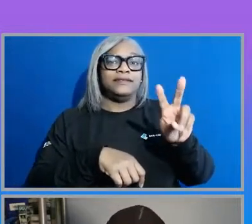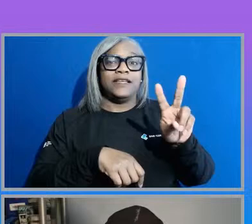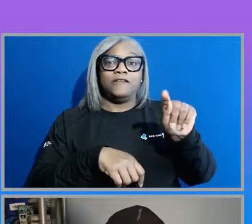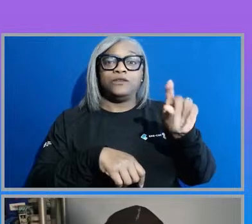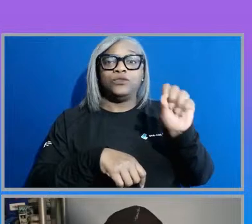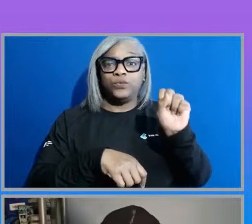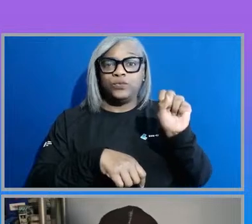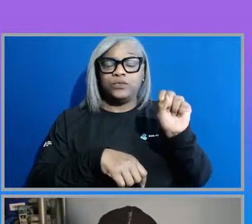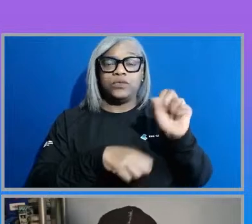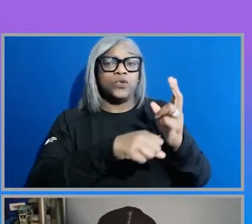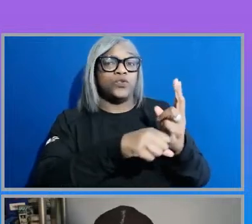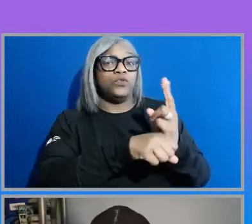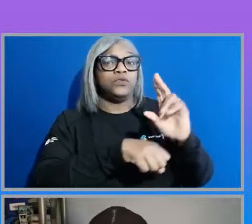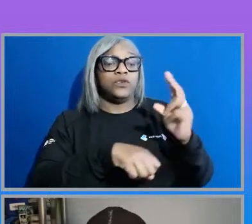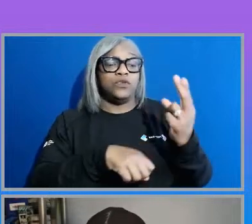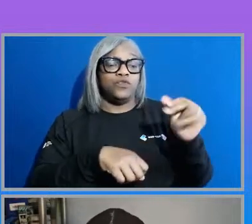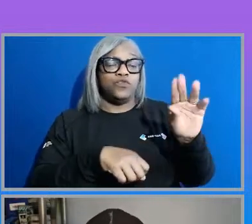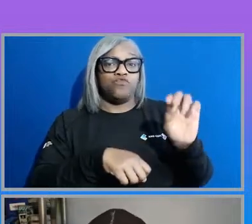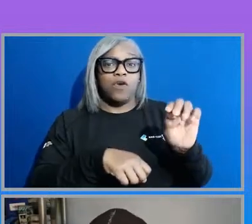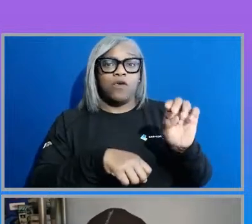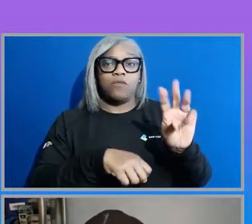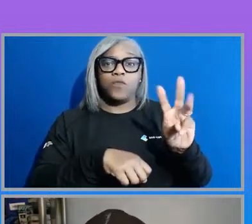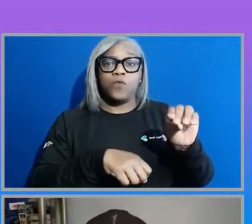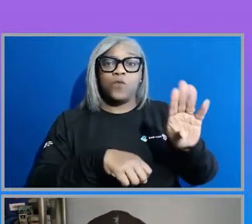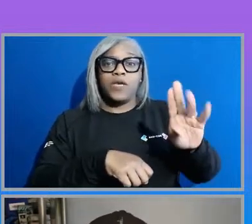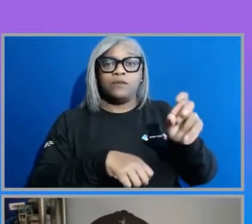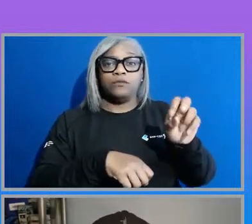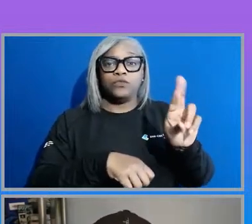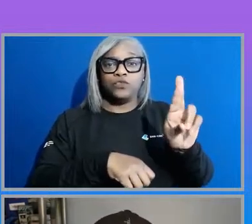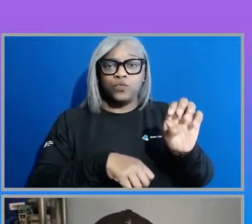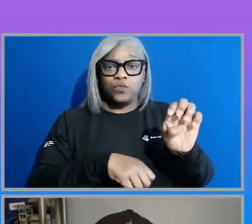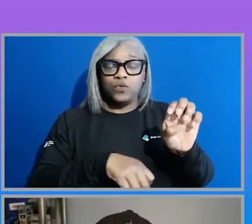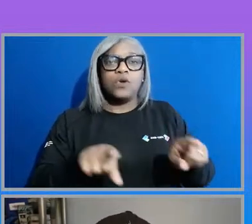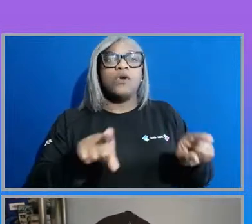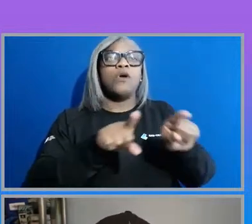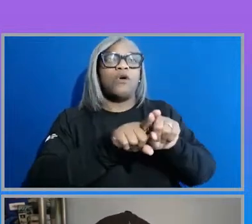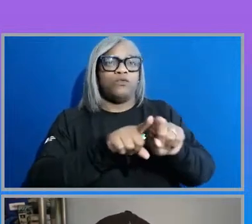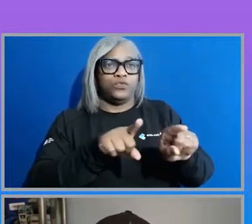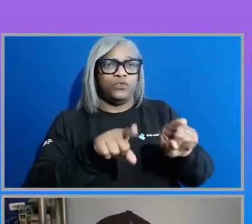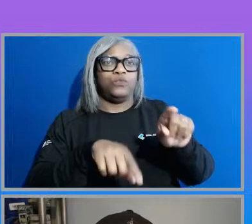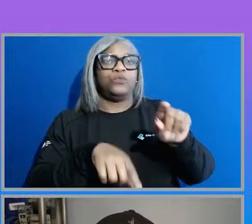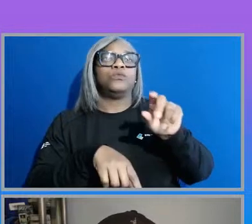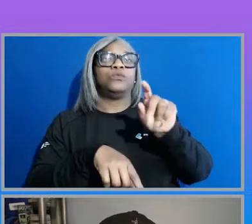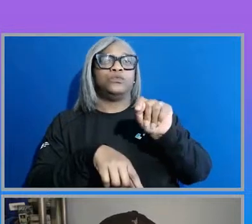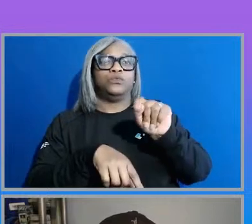Web Store or Edge add ons, and